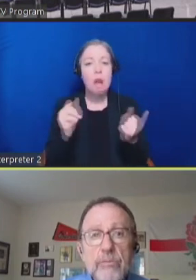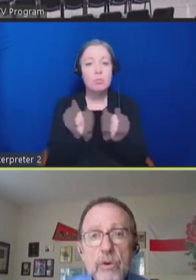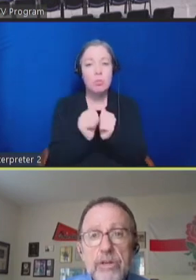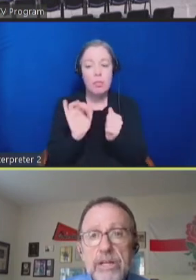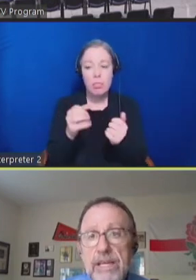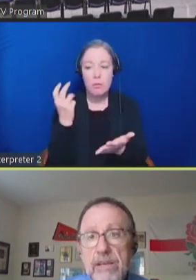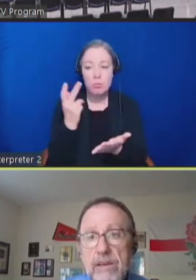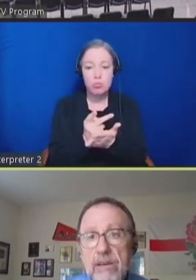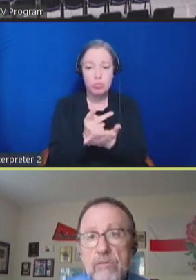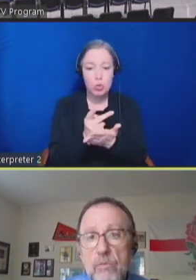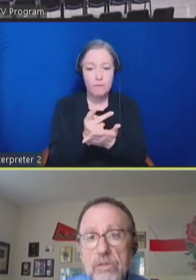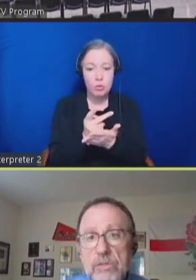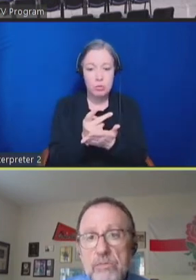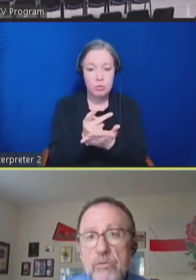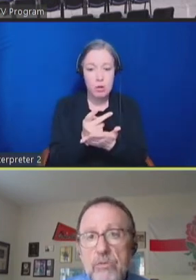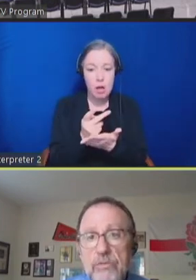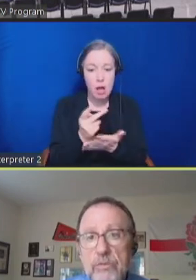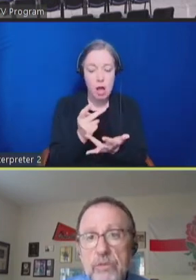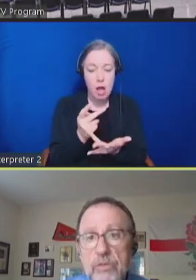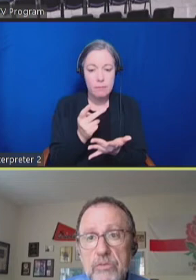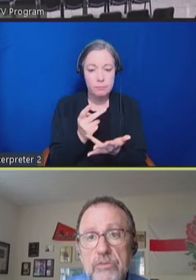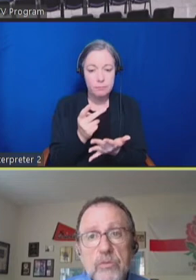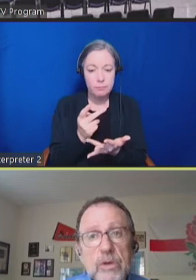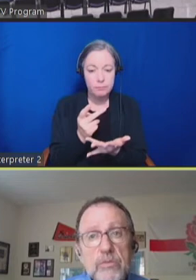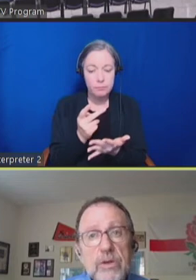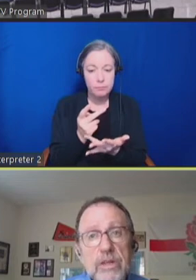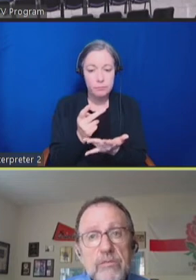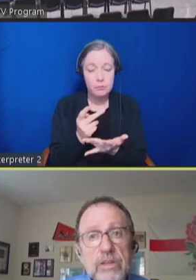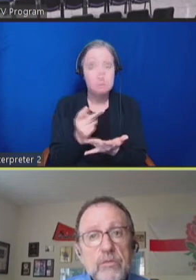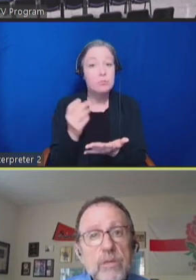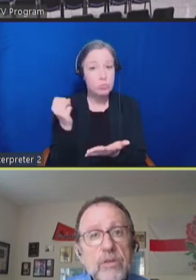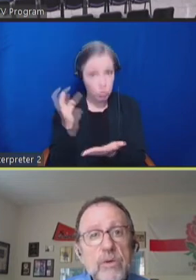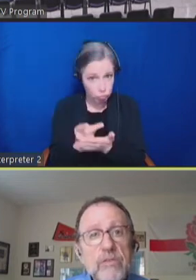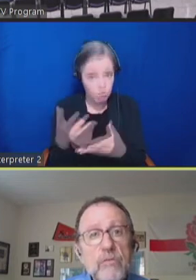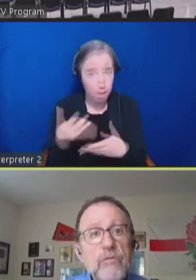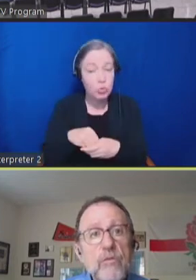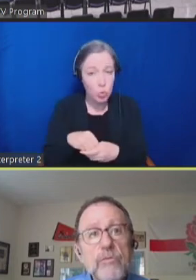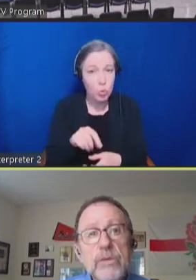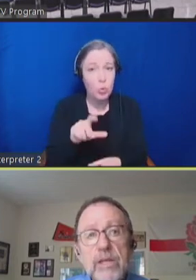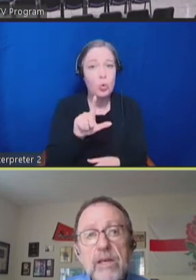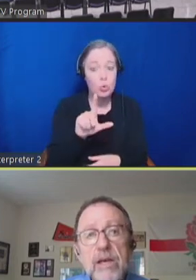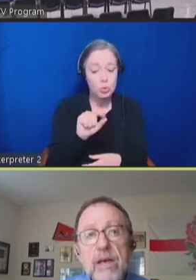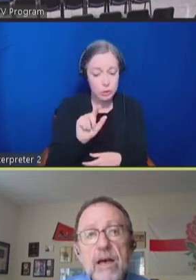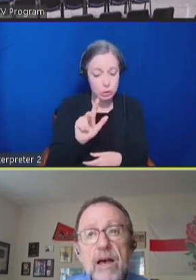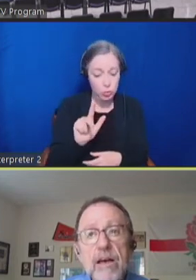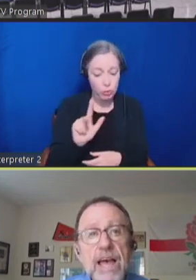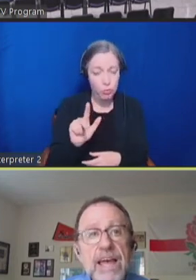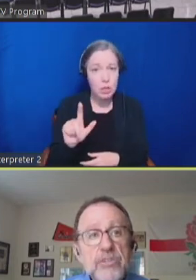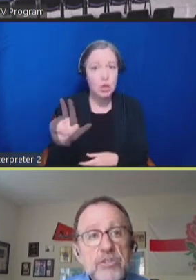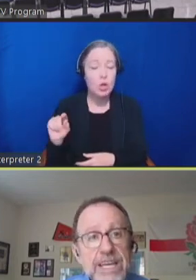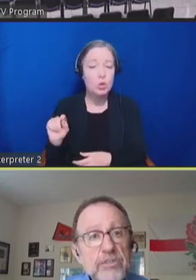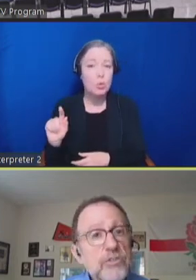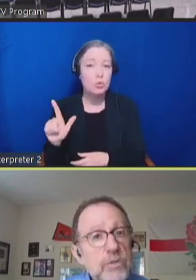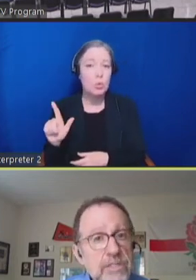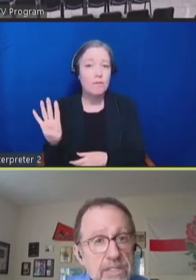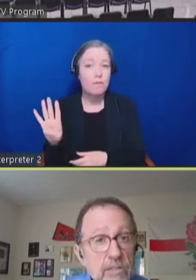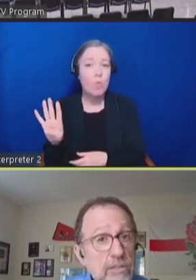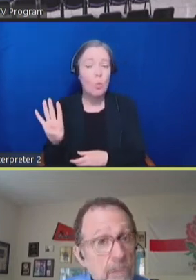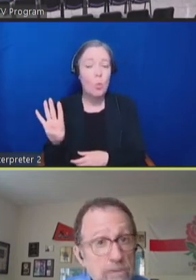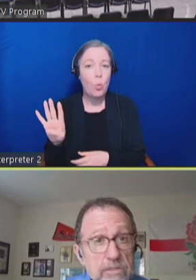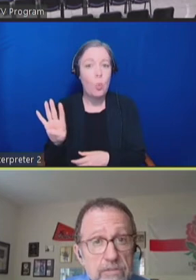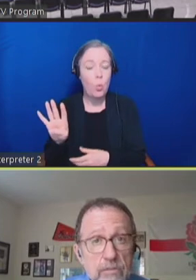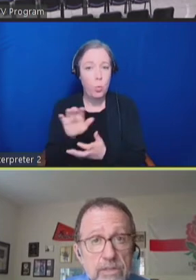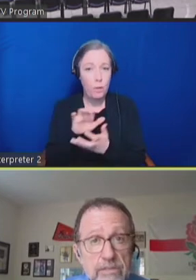COMIRNATY was approved to include the 2023-2024 formula and changed to a single dose for